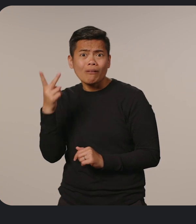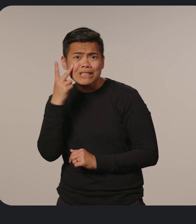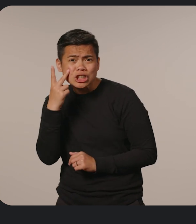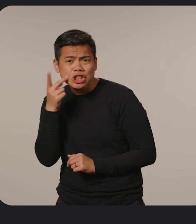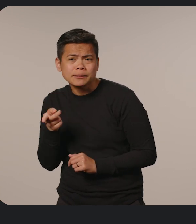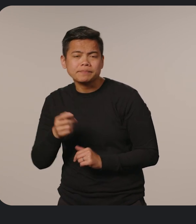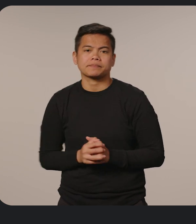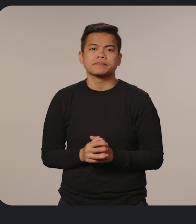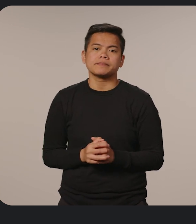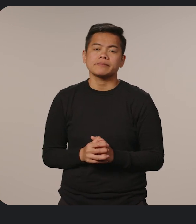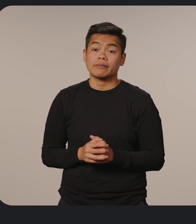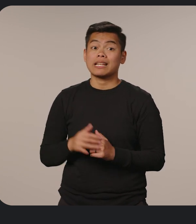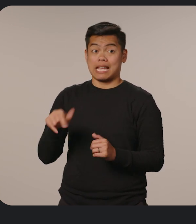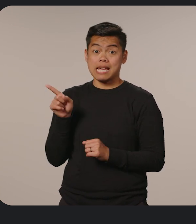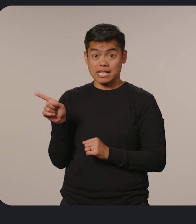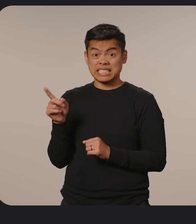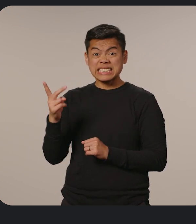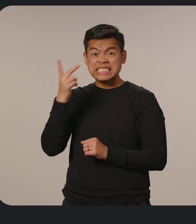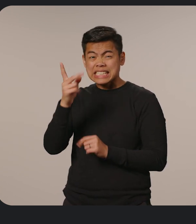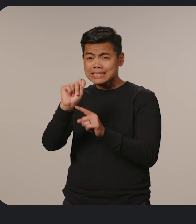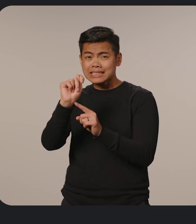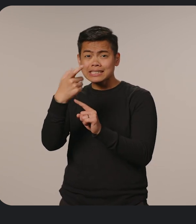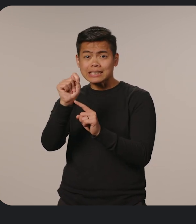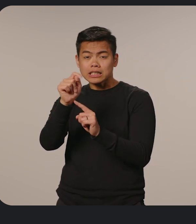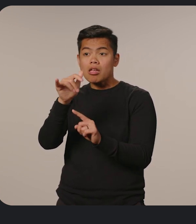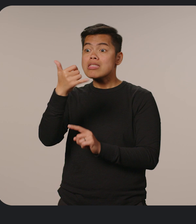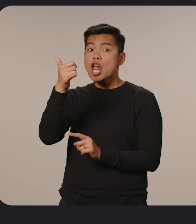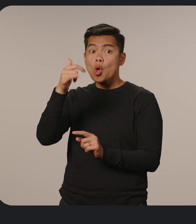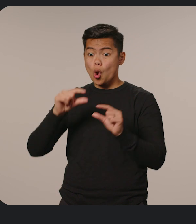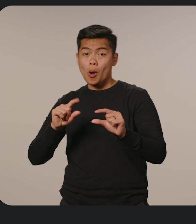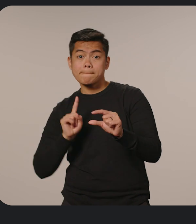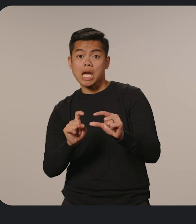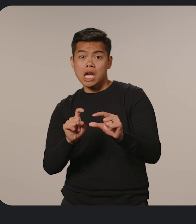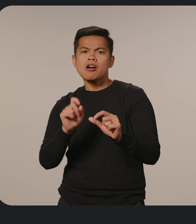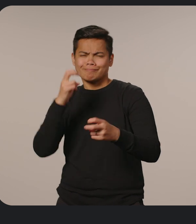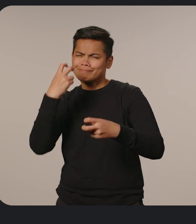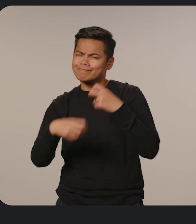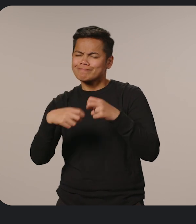impairments here you can see how this text on this